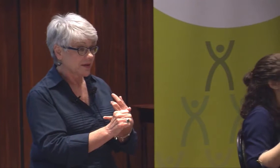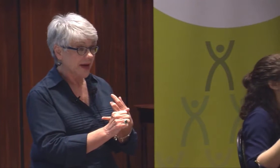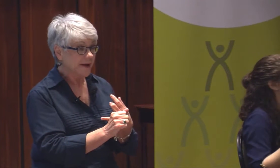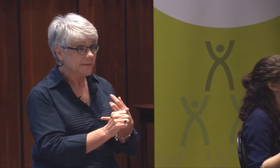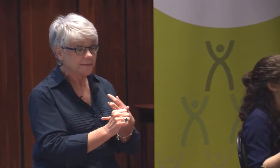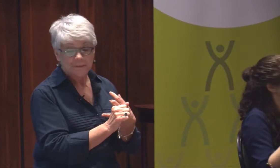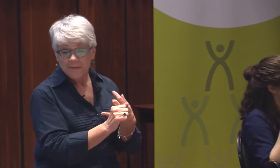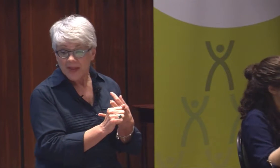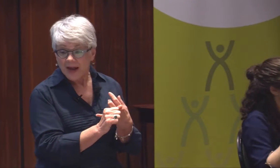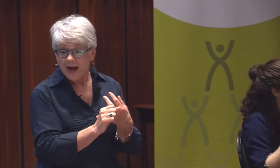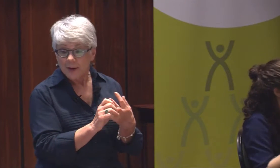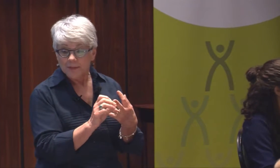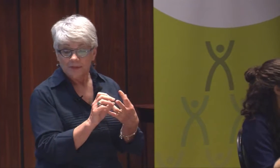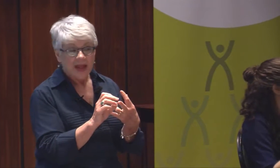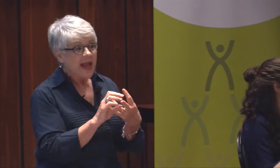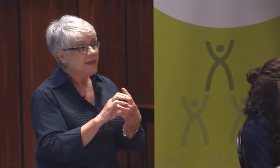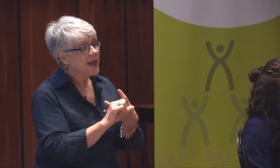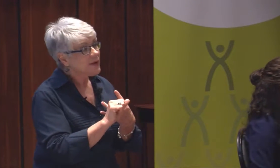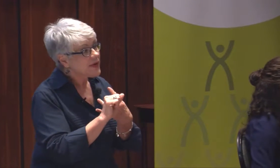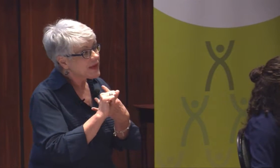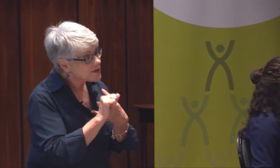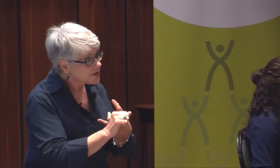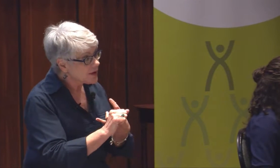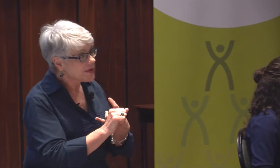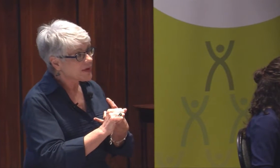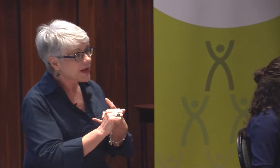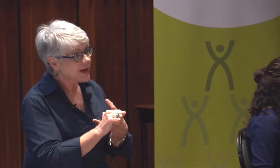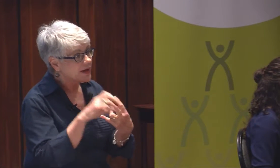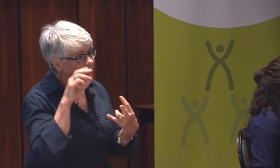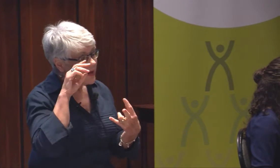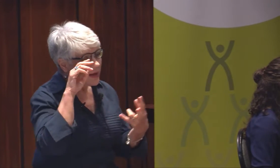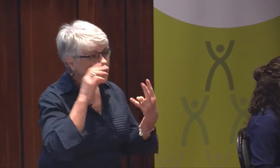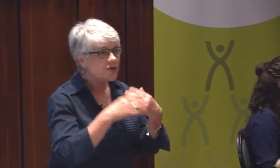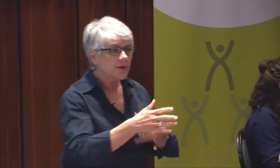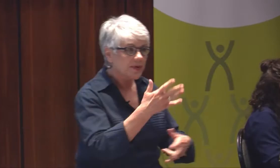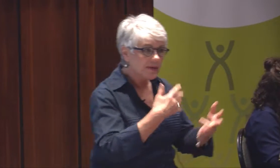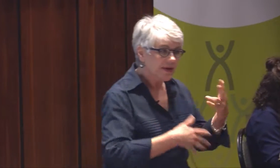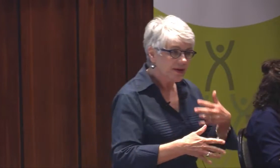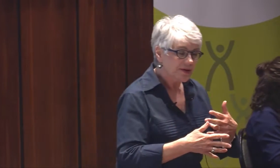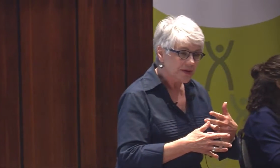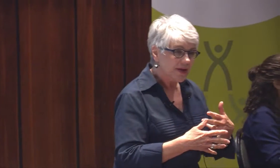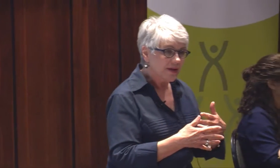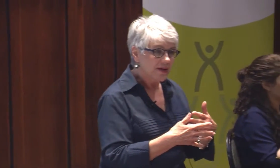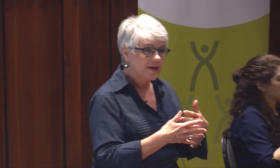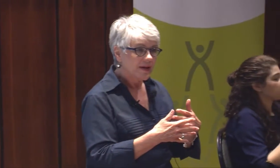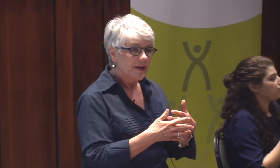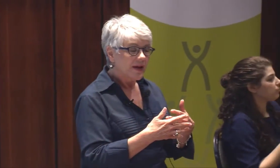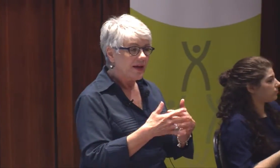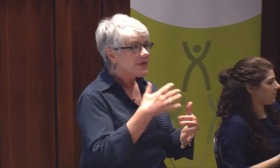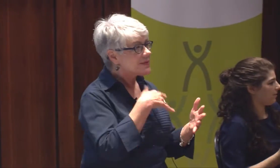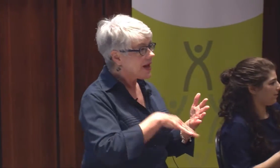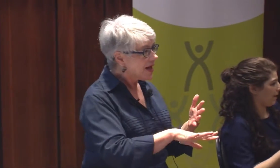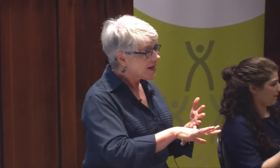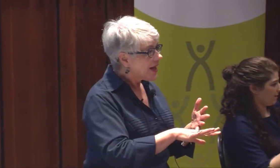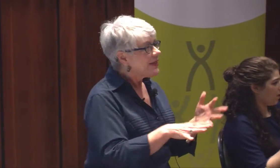Okay, and then when they do communicate, interpret what they're doing and respond.